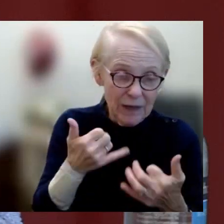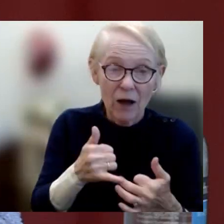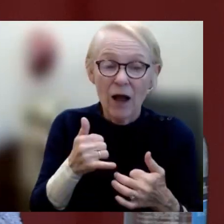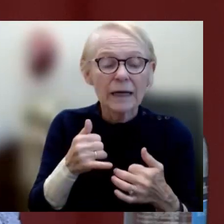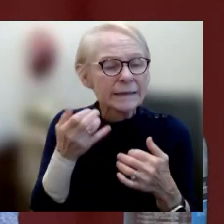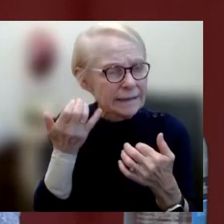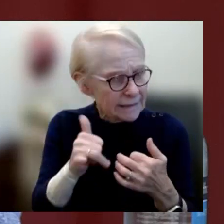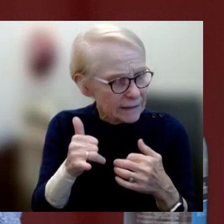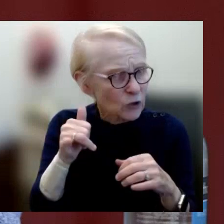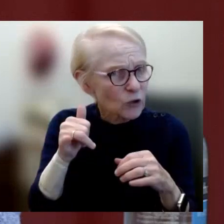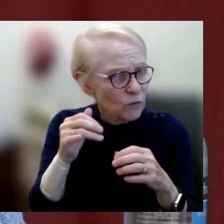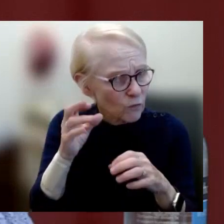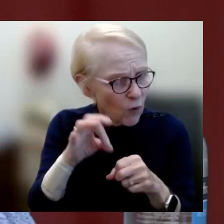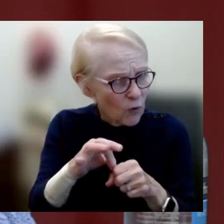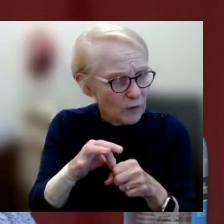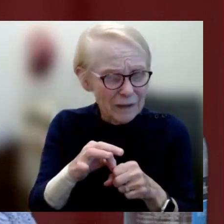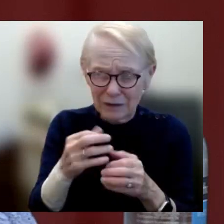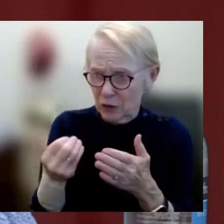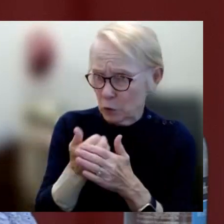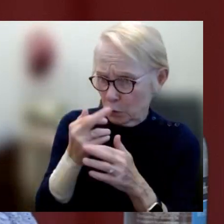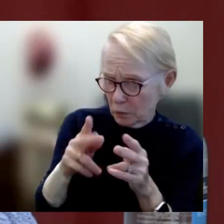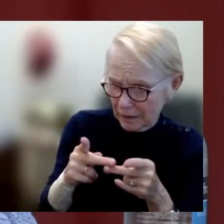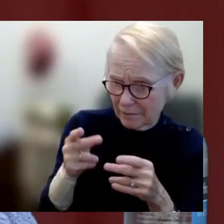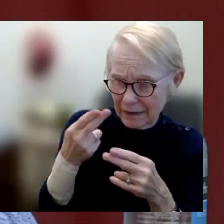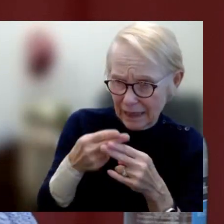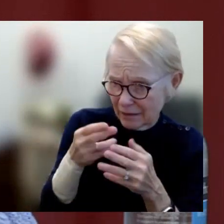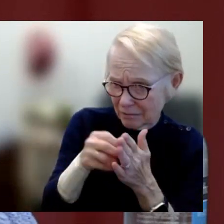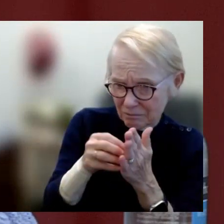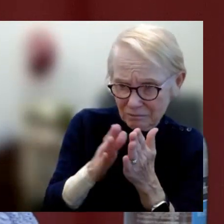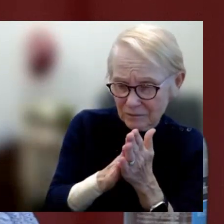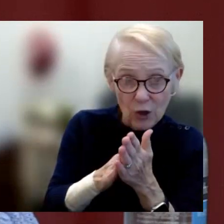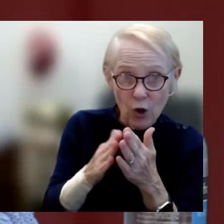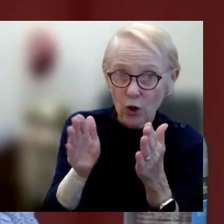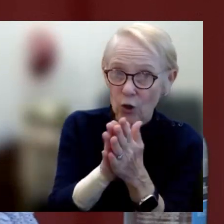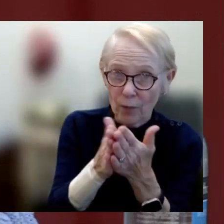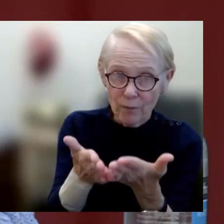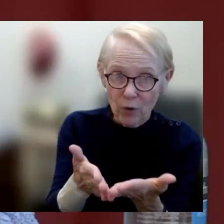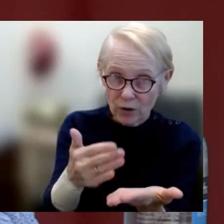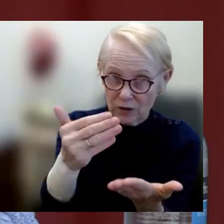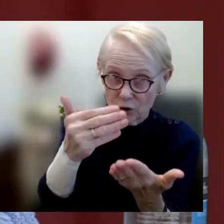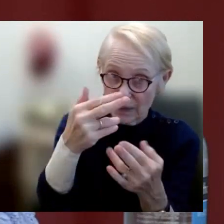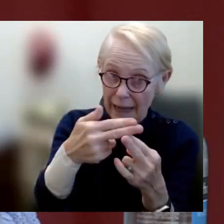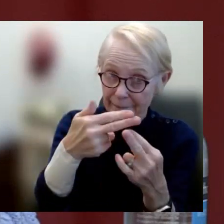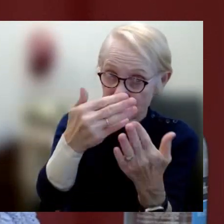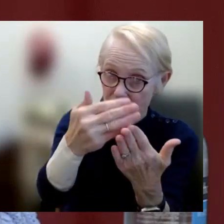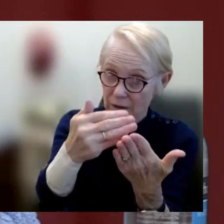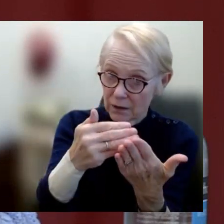voting at a new place if your name is not on the books again you can still vote and it'll be voting